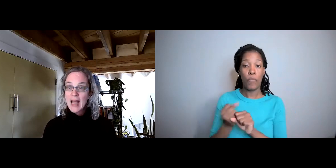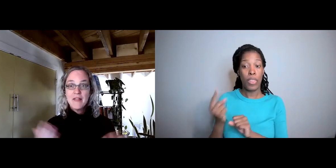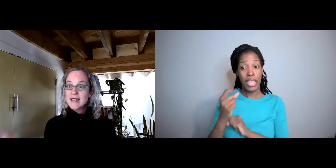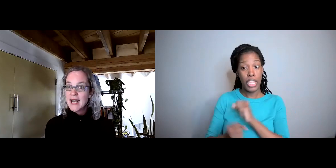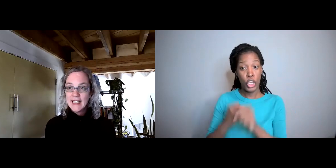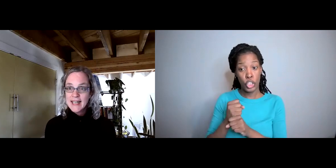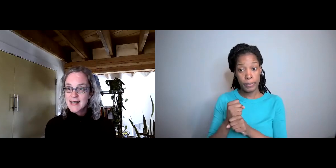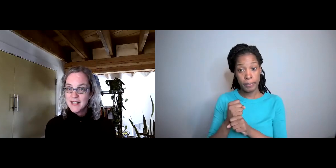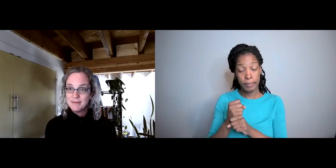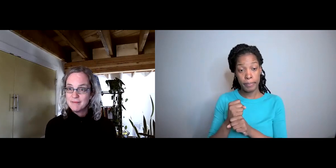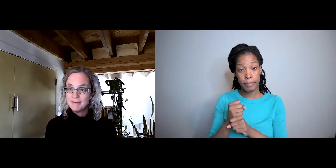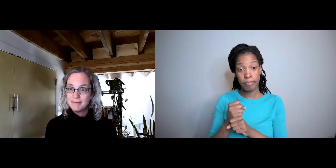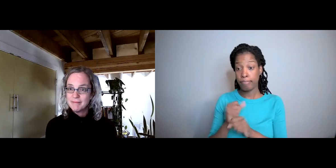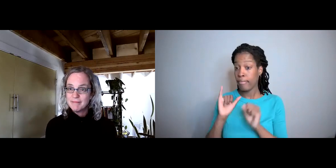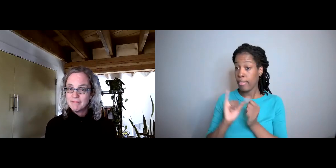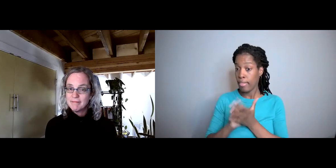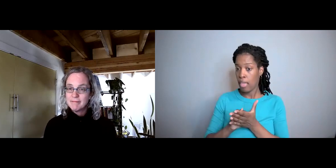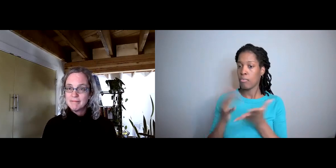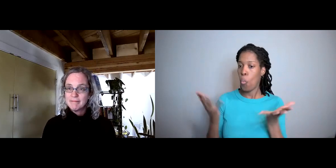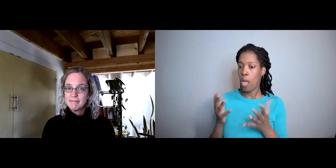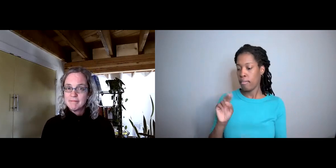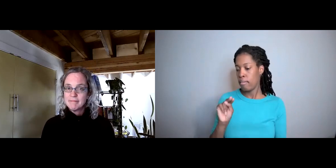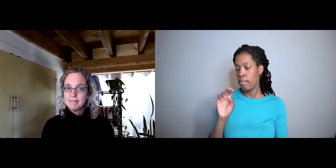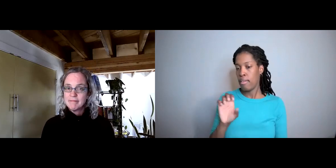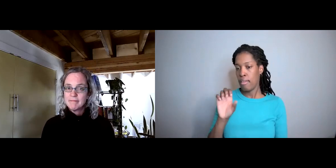And that's NESE.